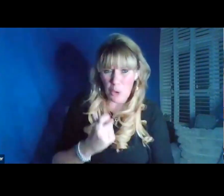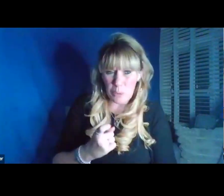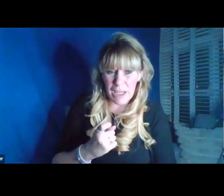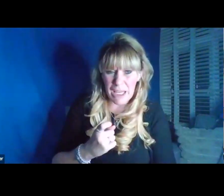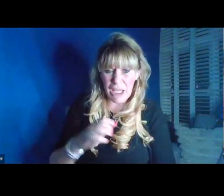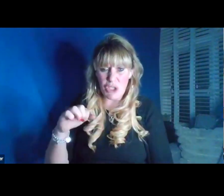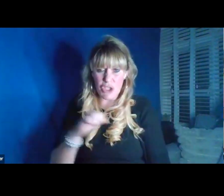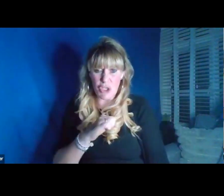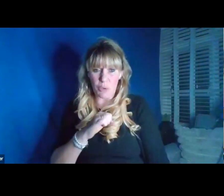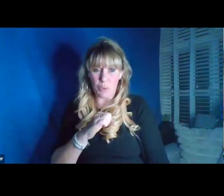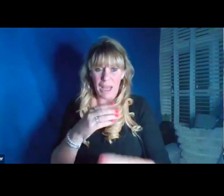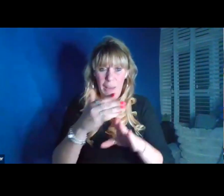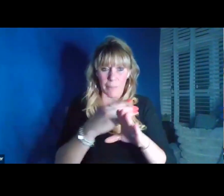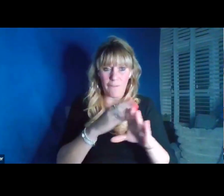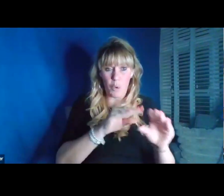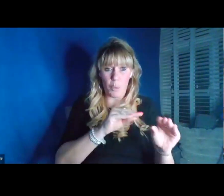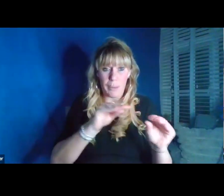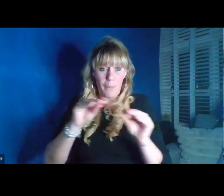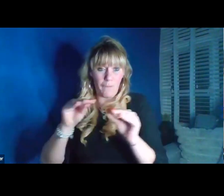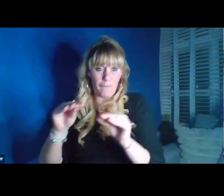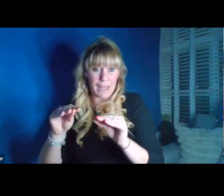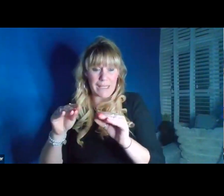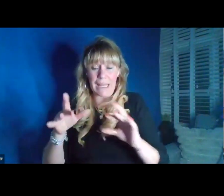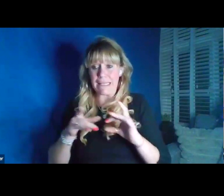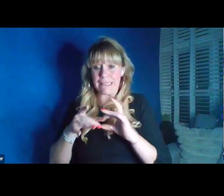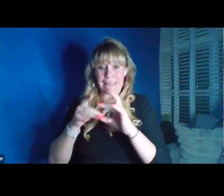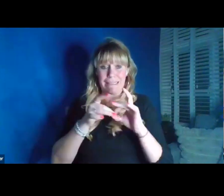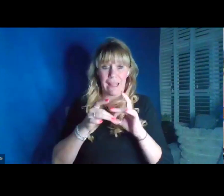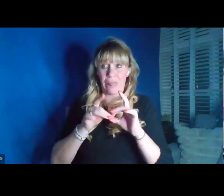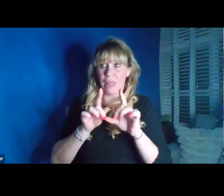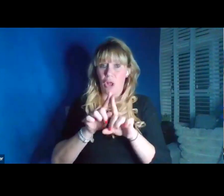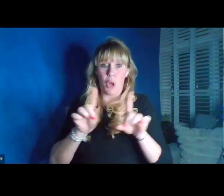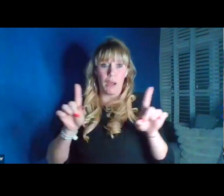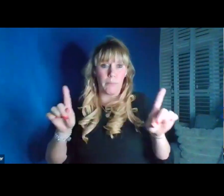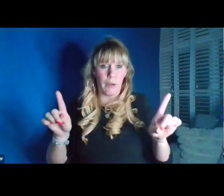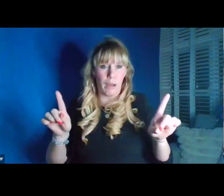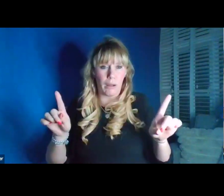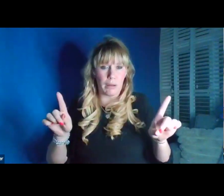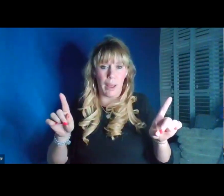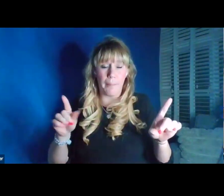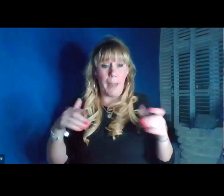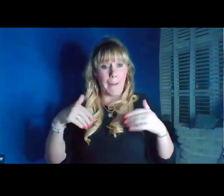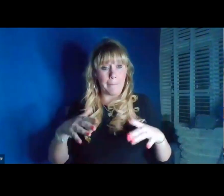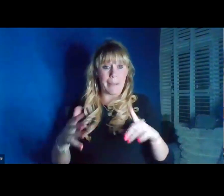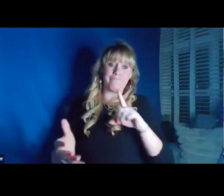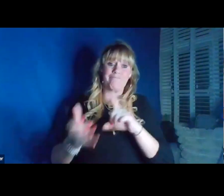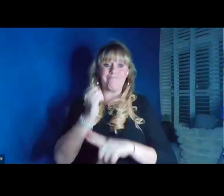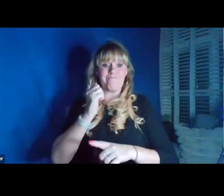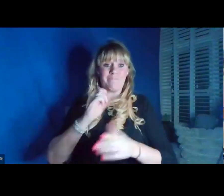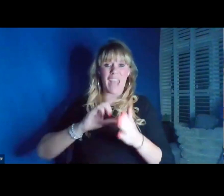Together not apart. We did it. Disabled girls blast London.